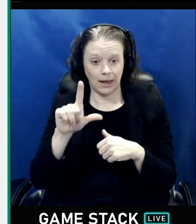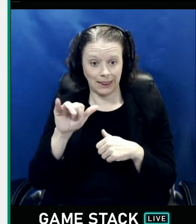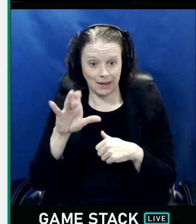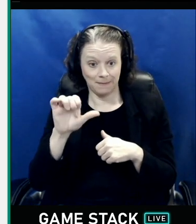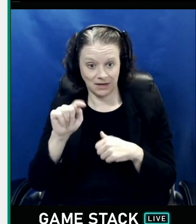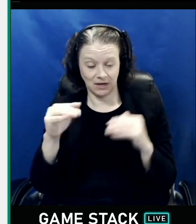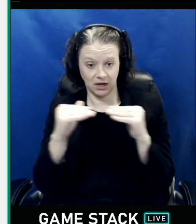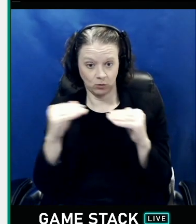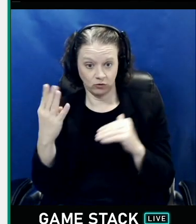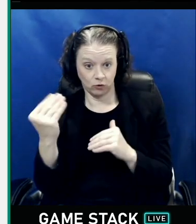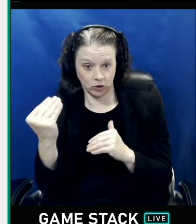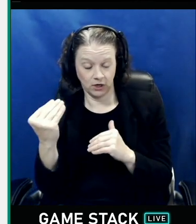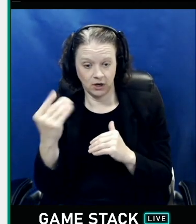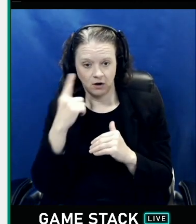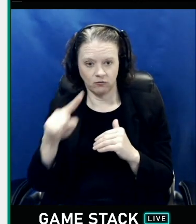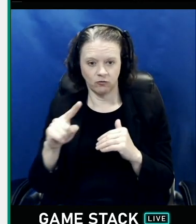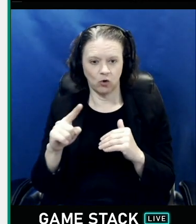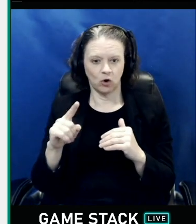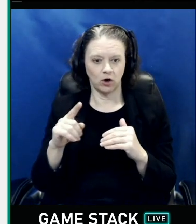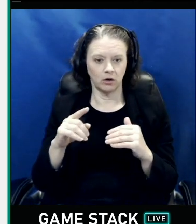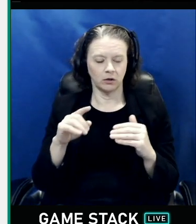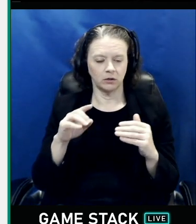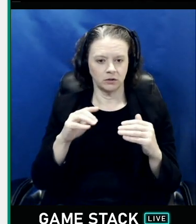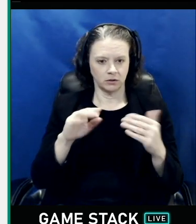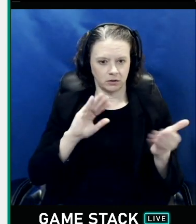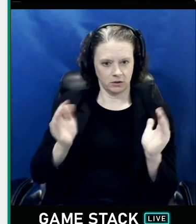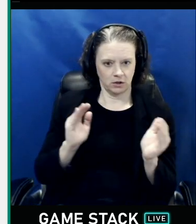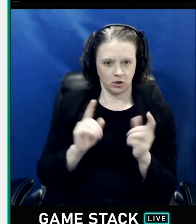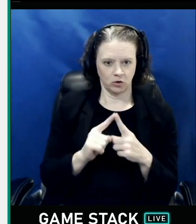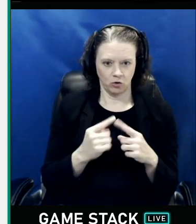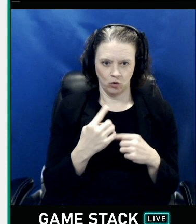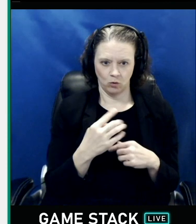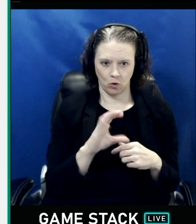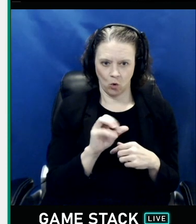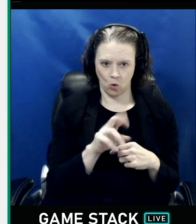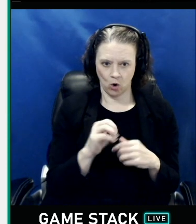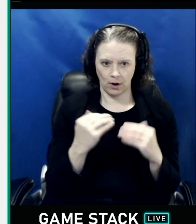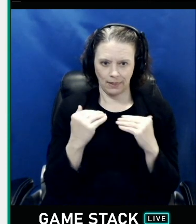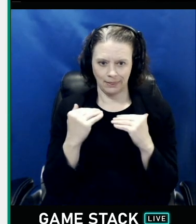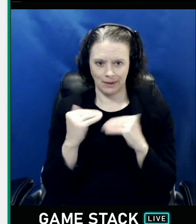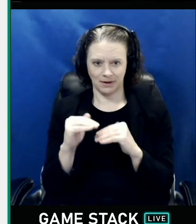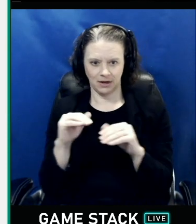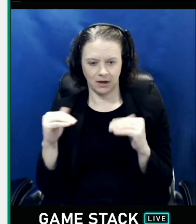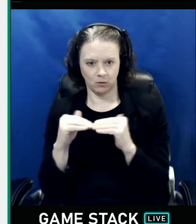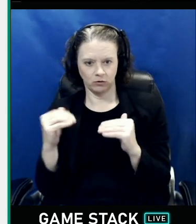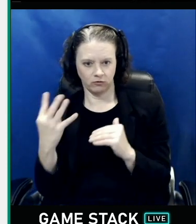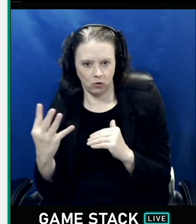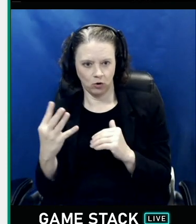difference from the optimal corelimit equals 4, the mean is 3% slower, the 68 percentile is 5%